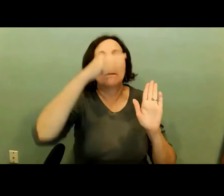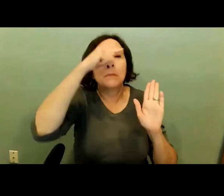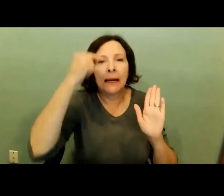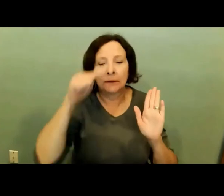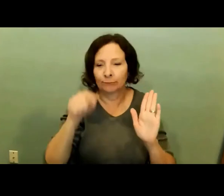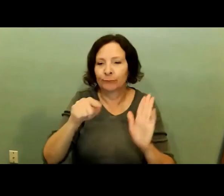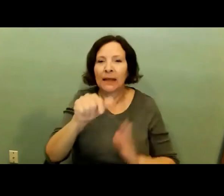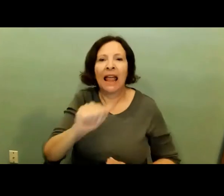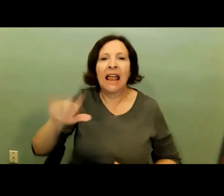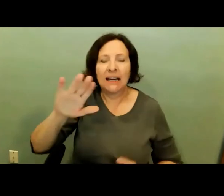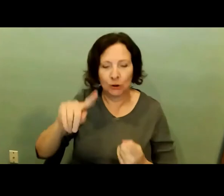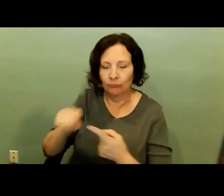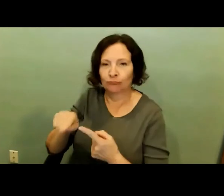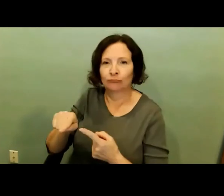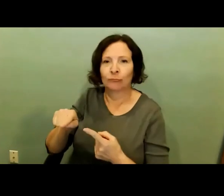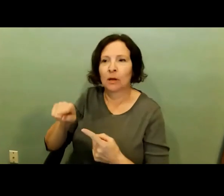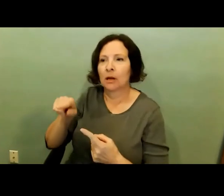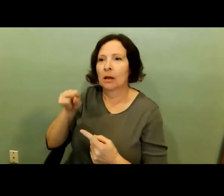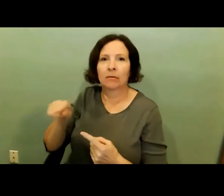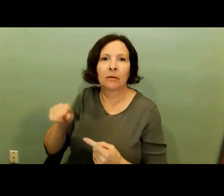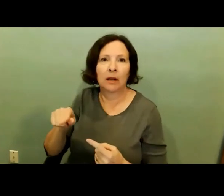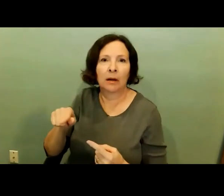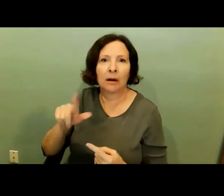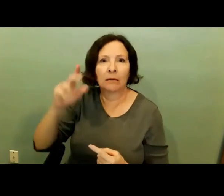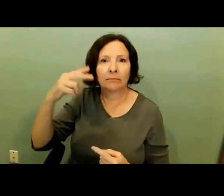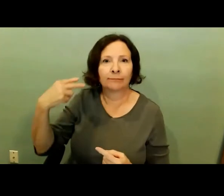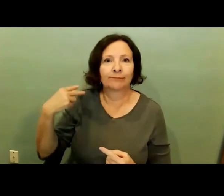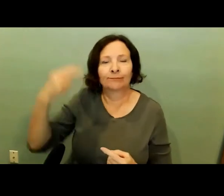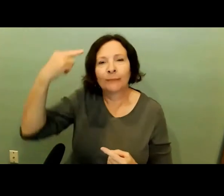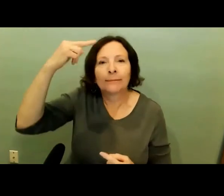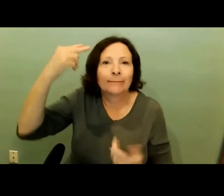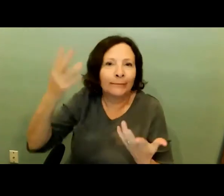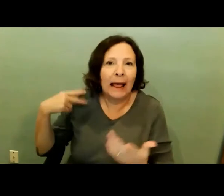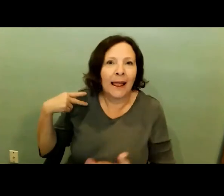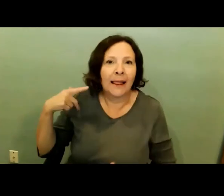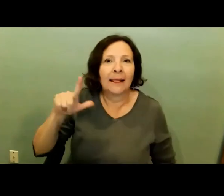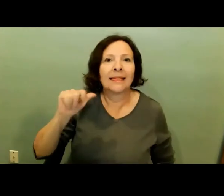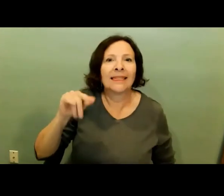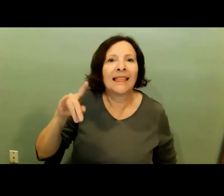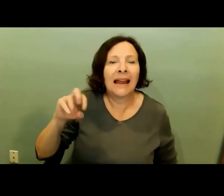some use this to their advantage because they understand that others cannot differentiate them.